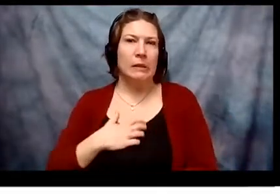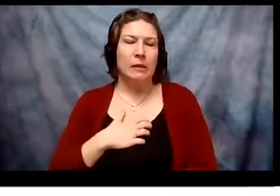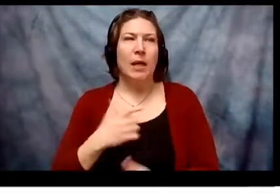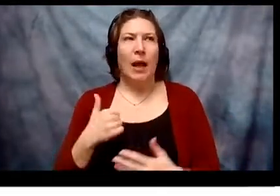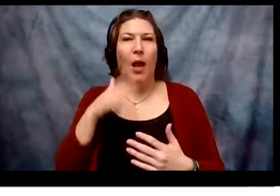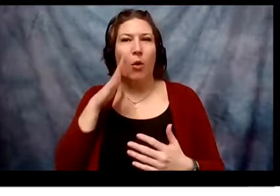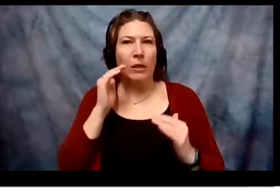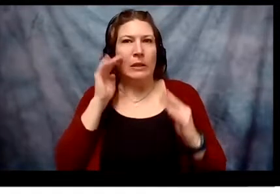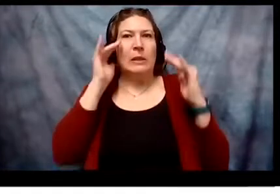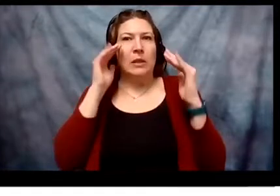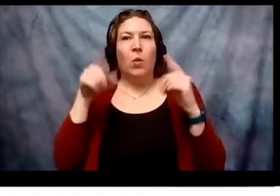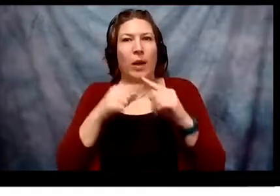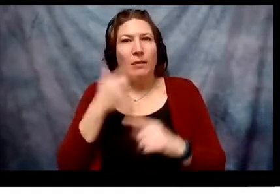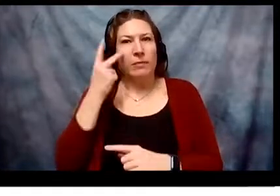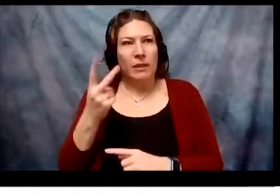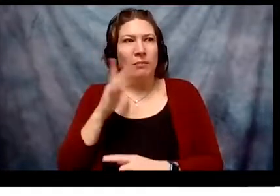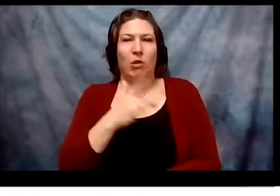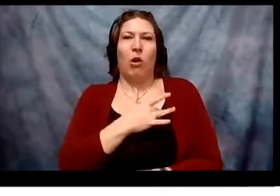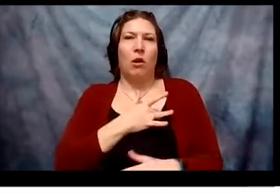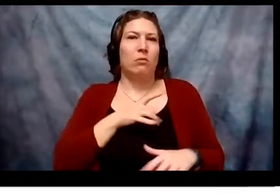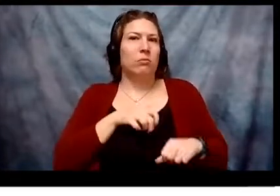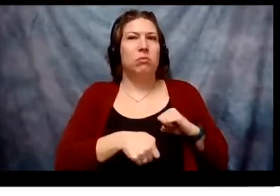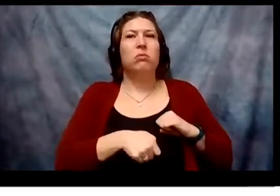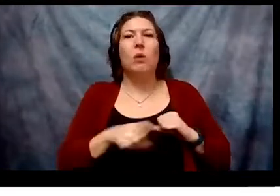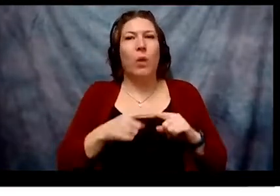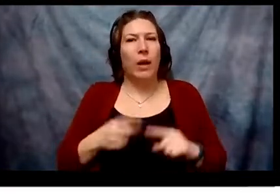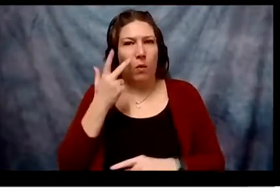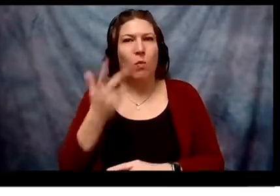It breaks my heart every time I watch it.